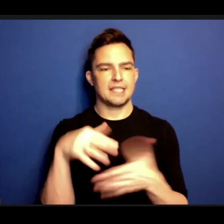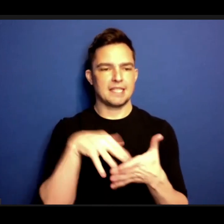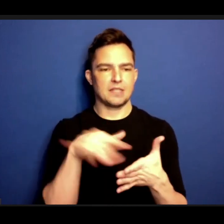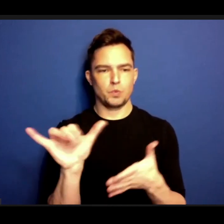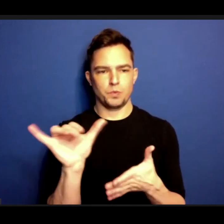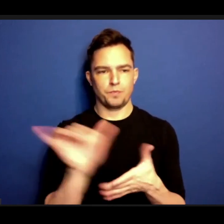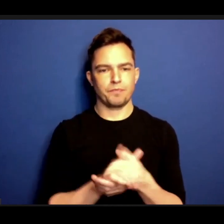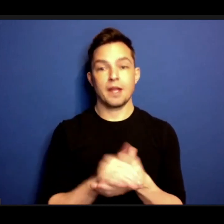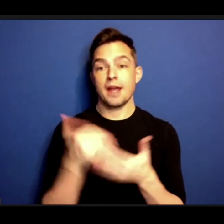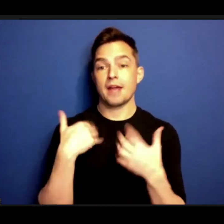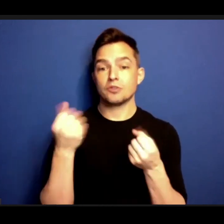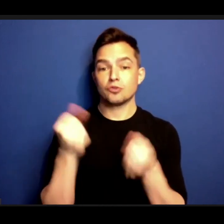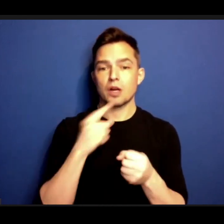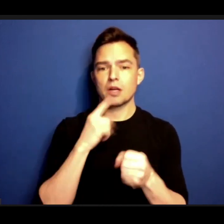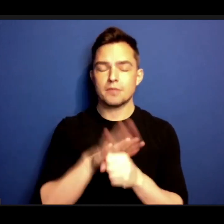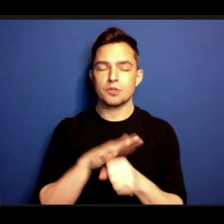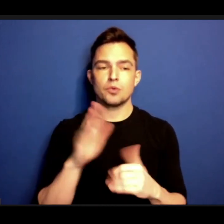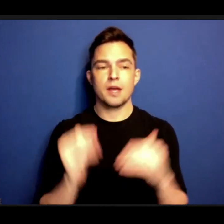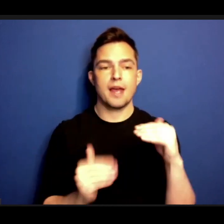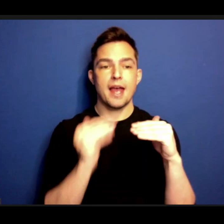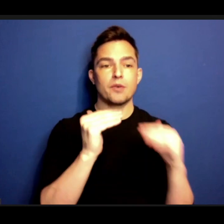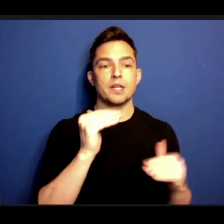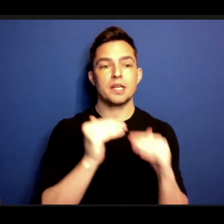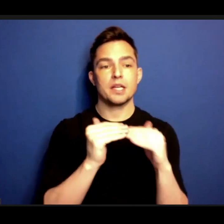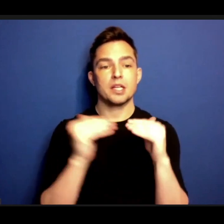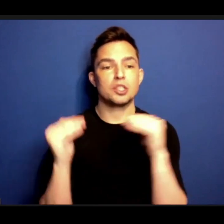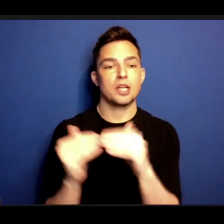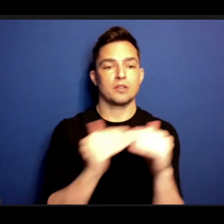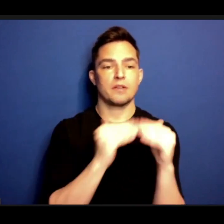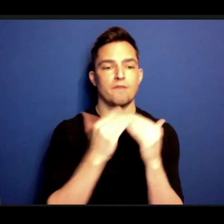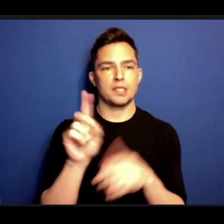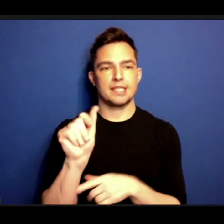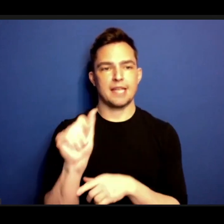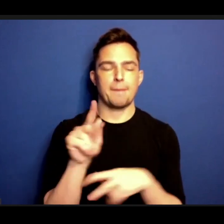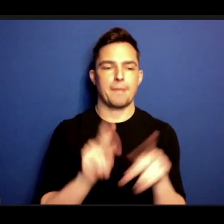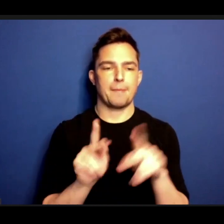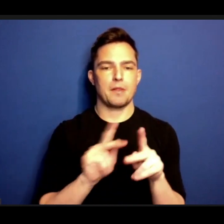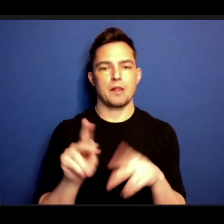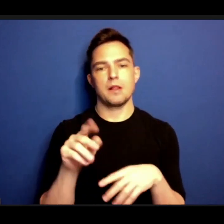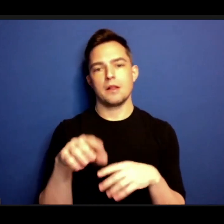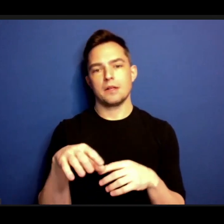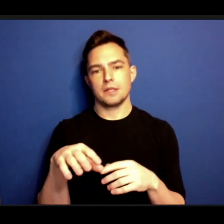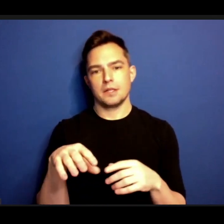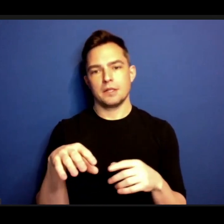strong commitment to equity and justice for disabled mad and deaf people, but it's also